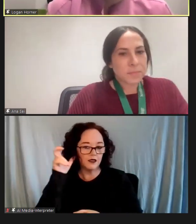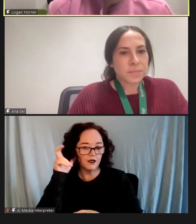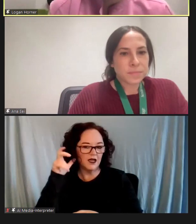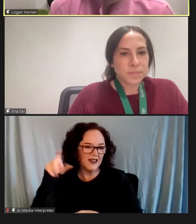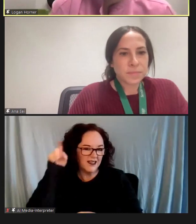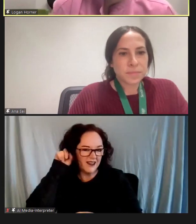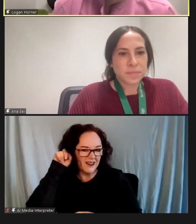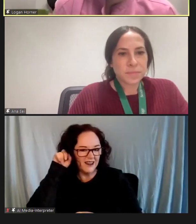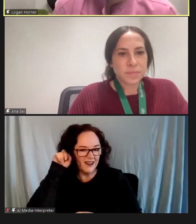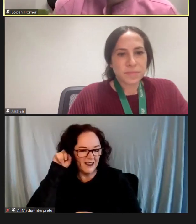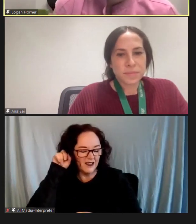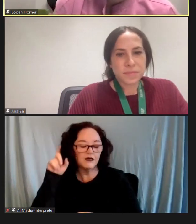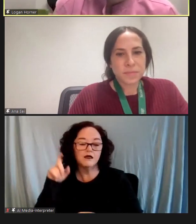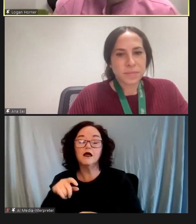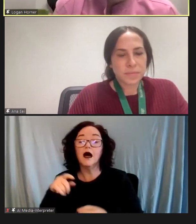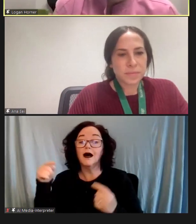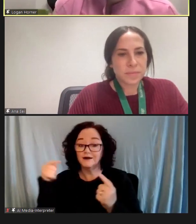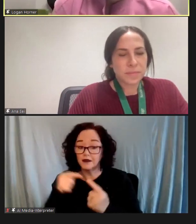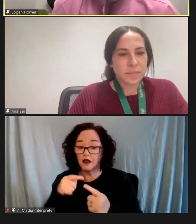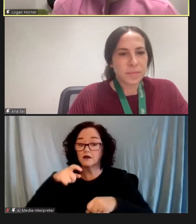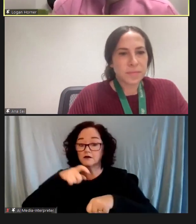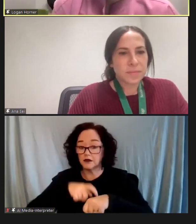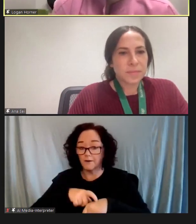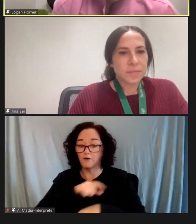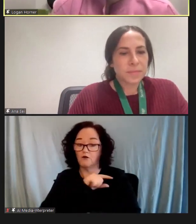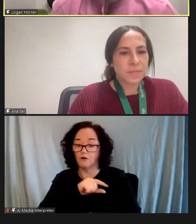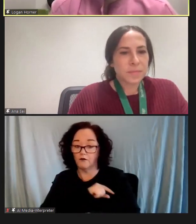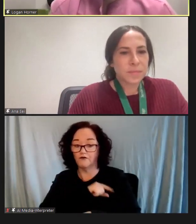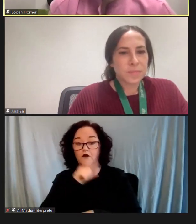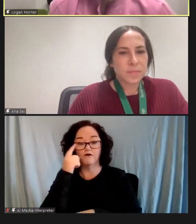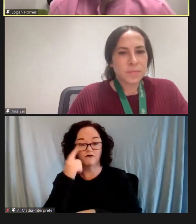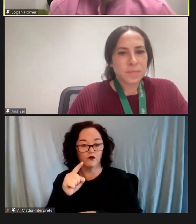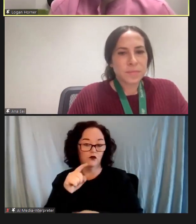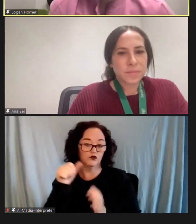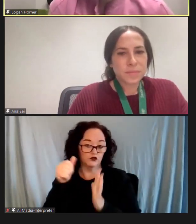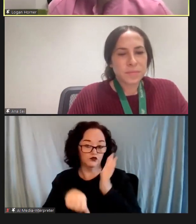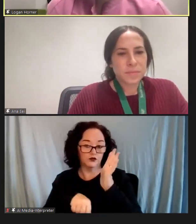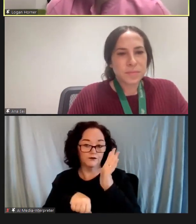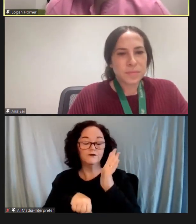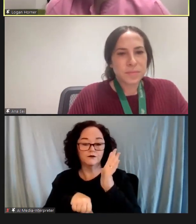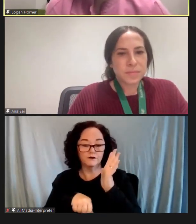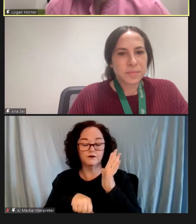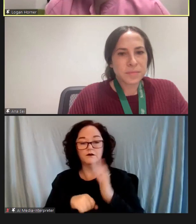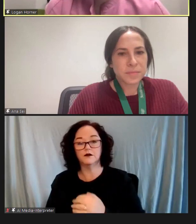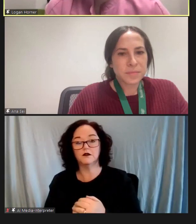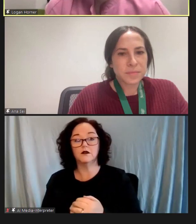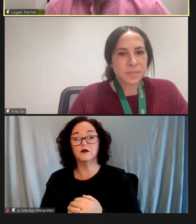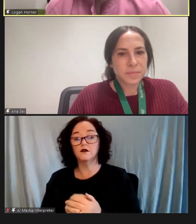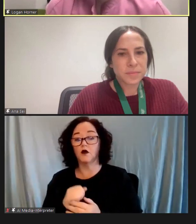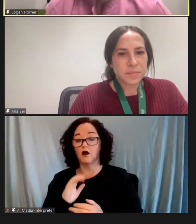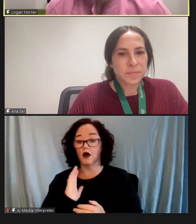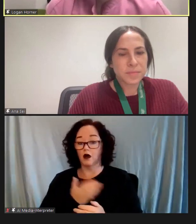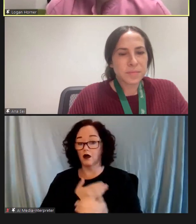get the surgery okay so bone conduction